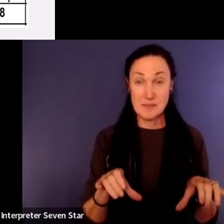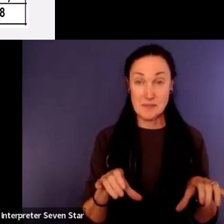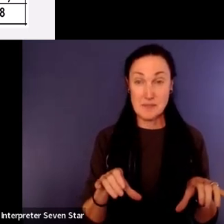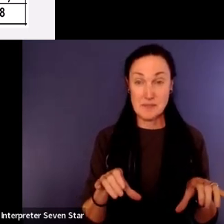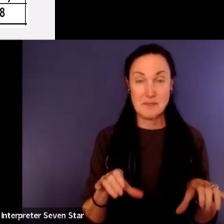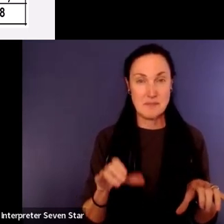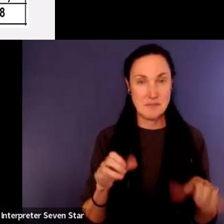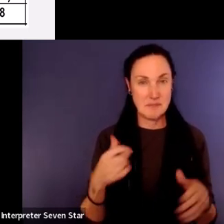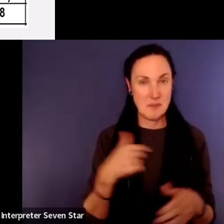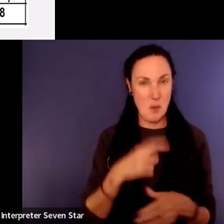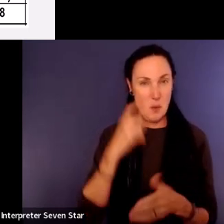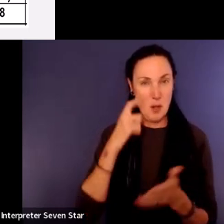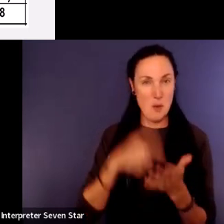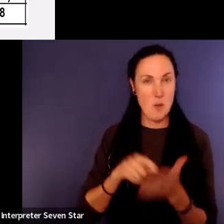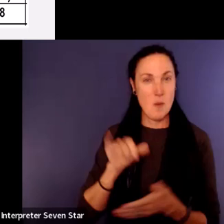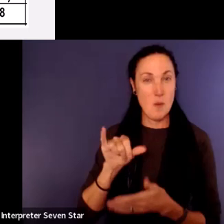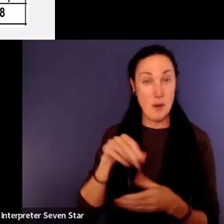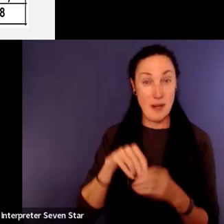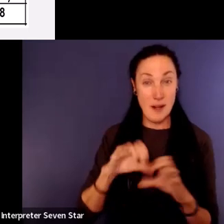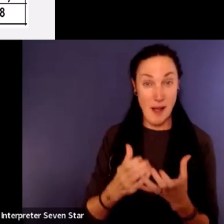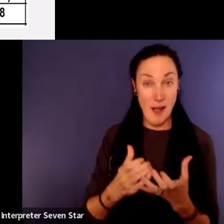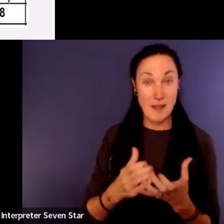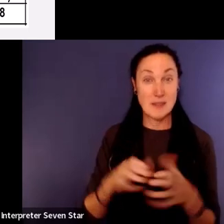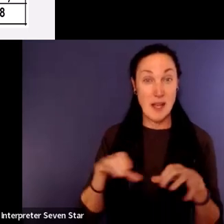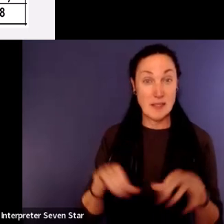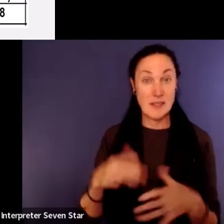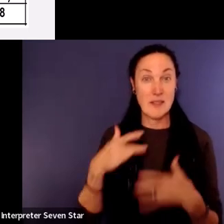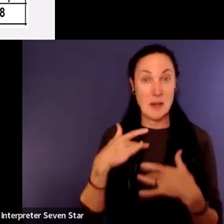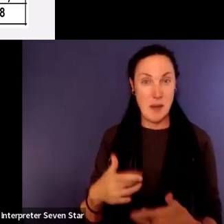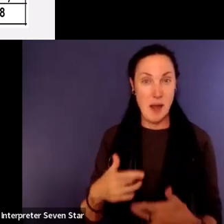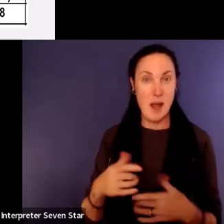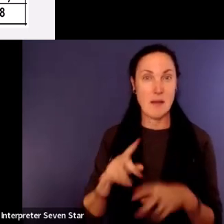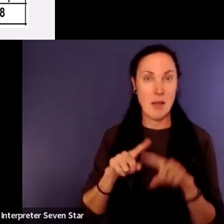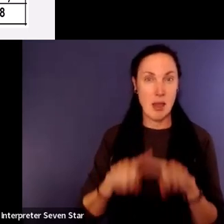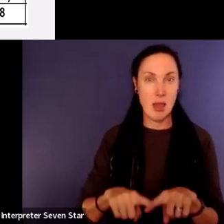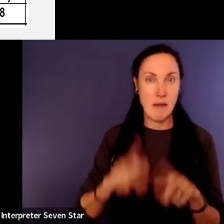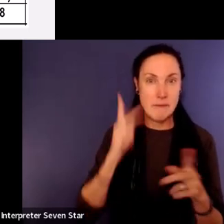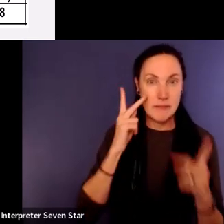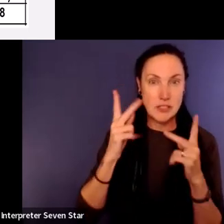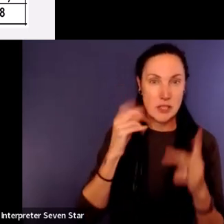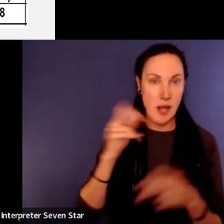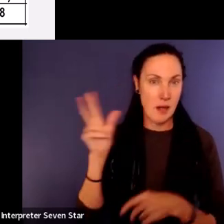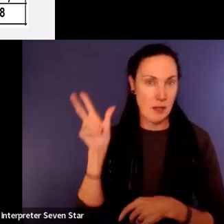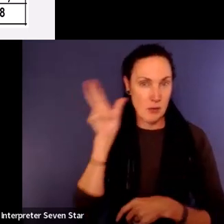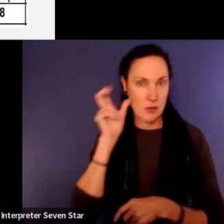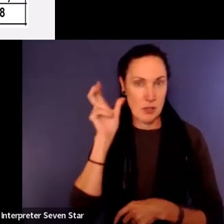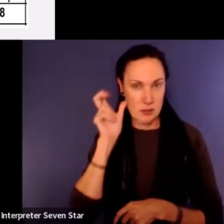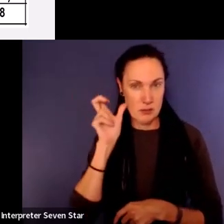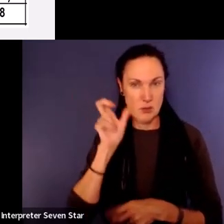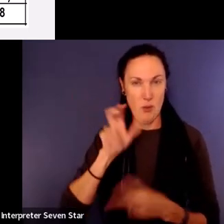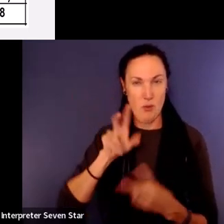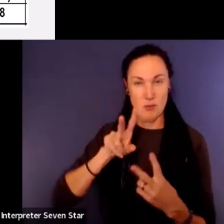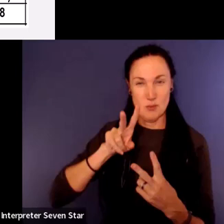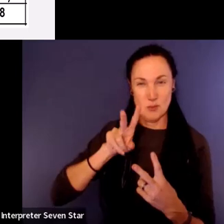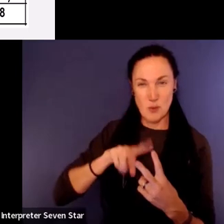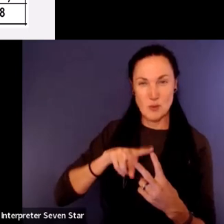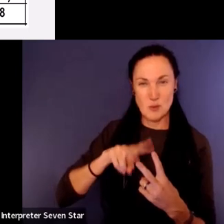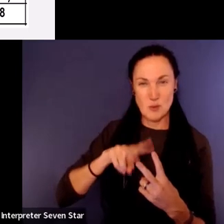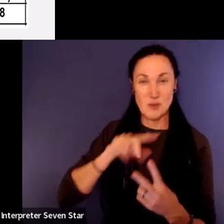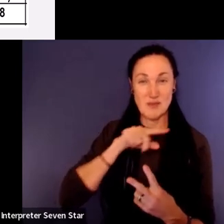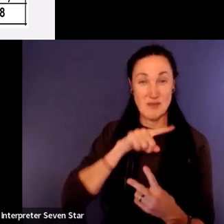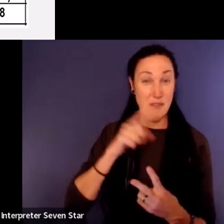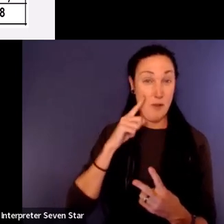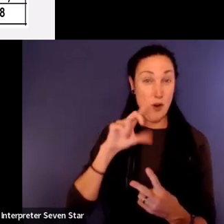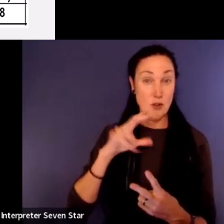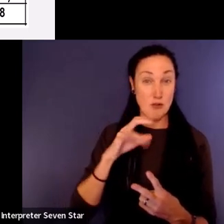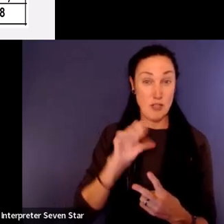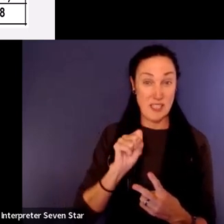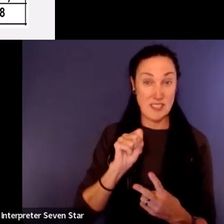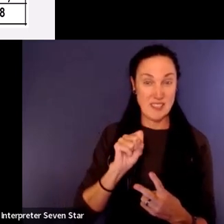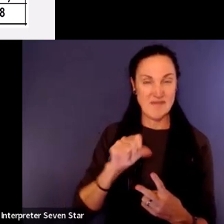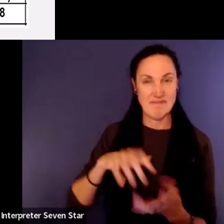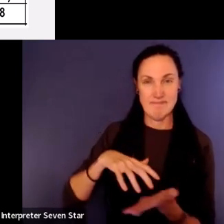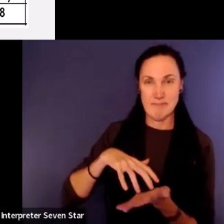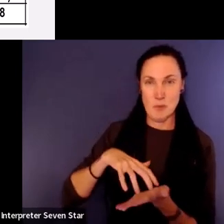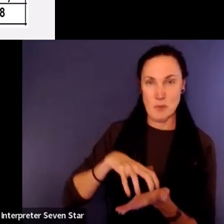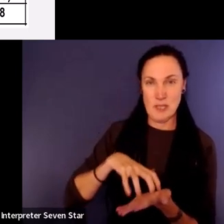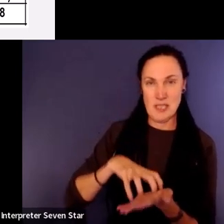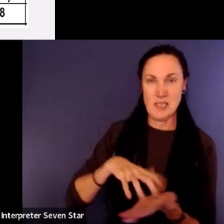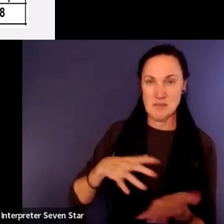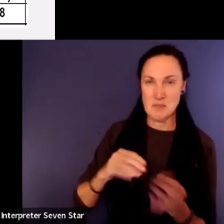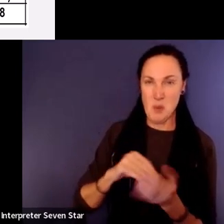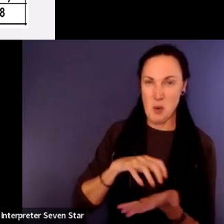activities are highly visual and auditory—two of his less strong senses. So, we started discussing